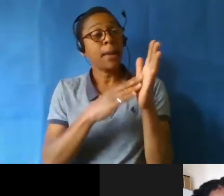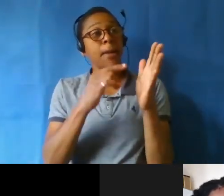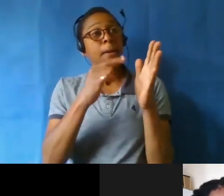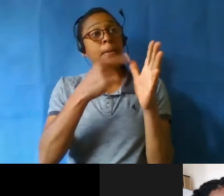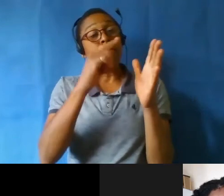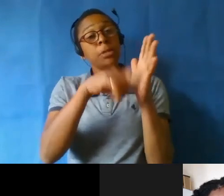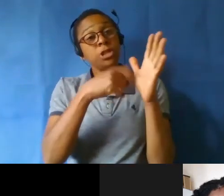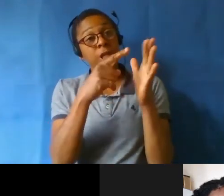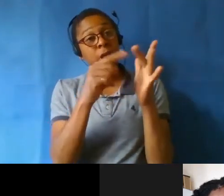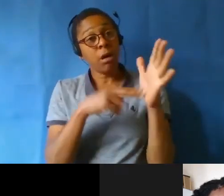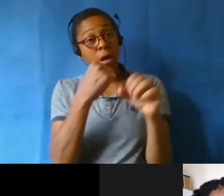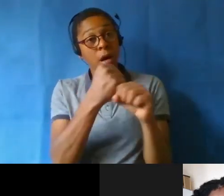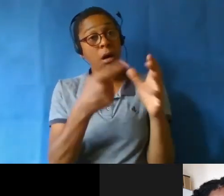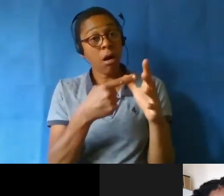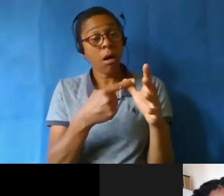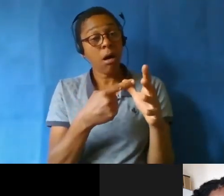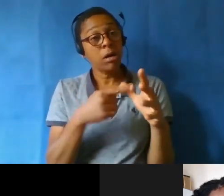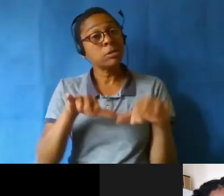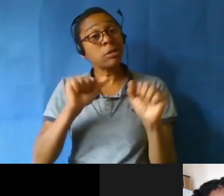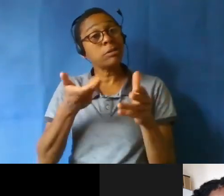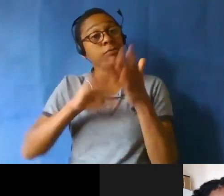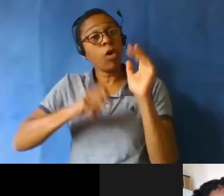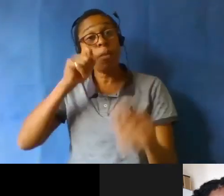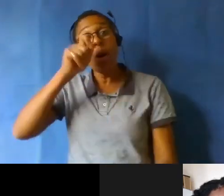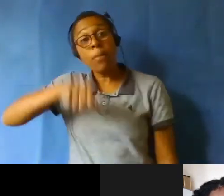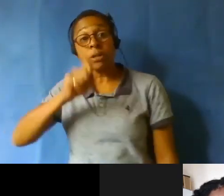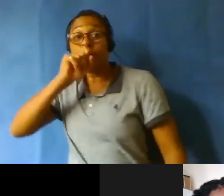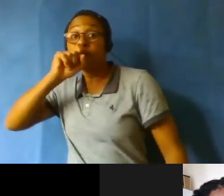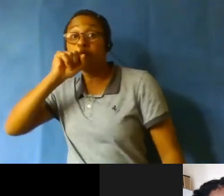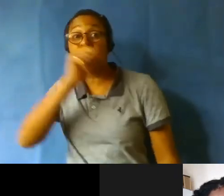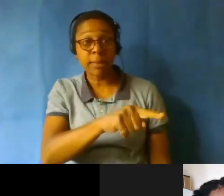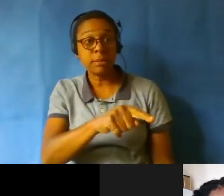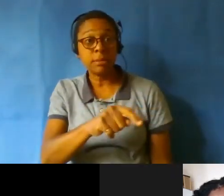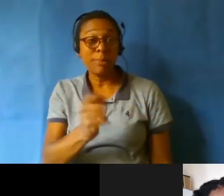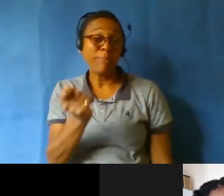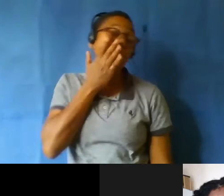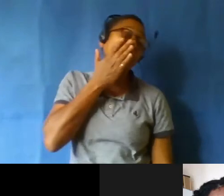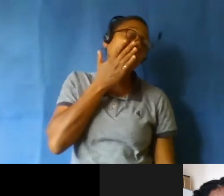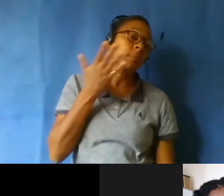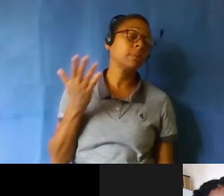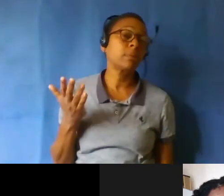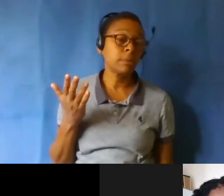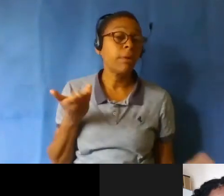was brought about rest her beautiful soul was brought about by somebody spitting in her face now from the news reports we had heard that Belly